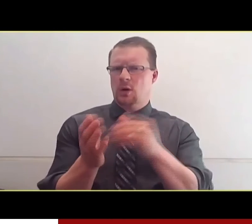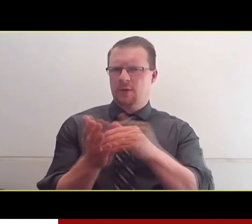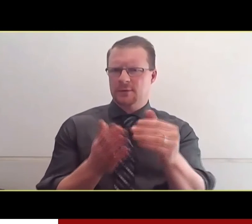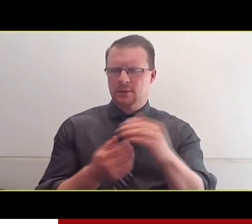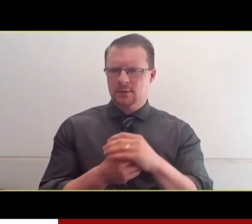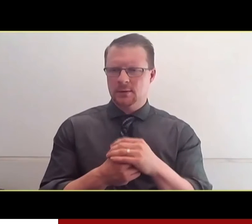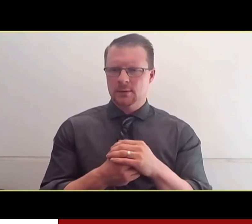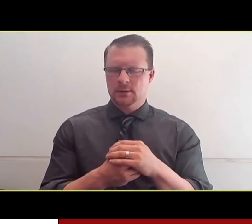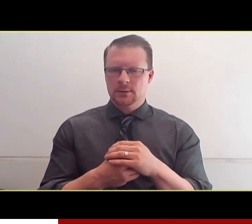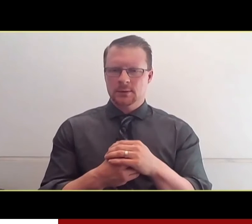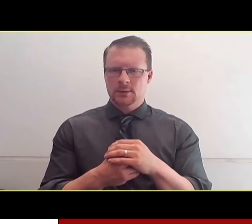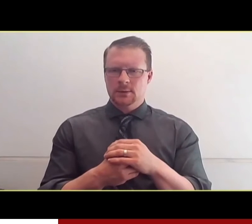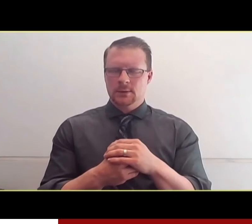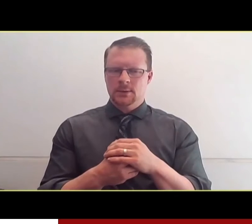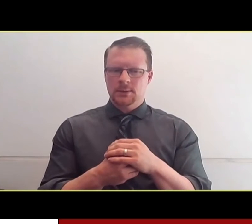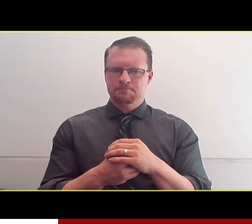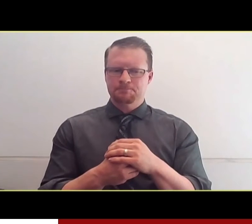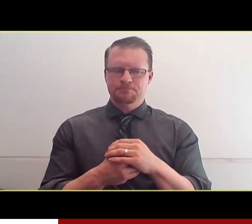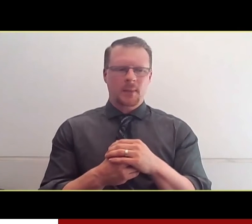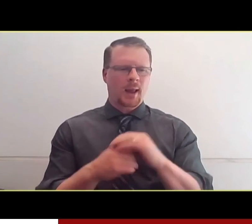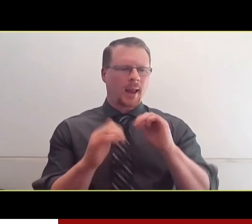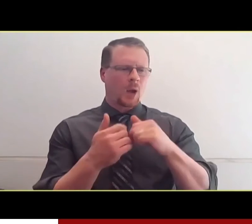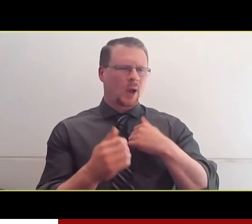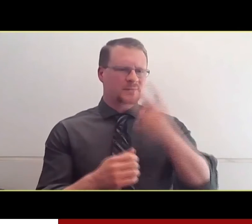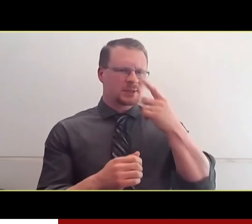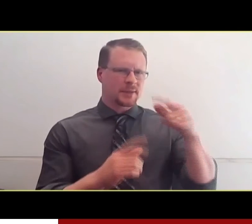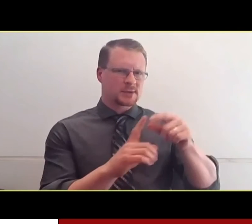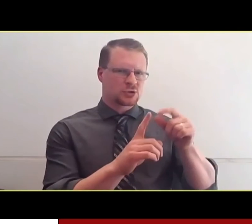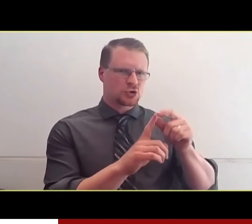I would like to see it used more often as a matter of fact.